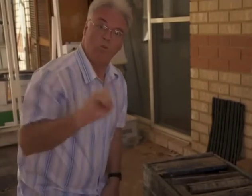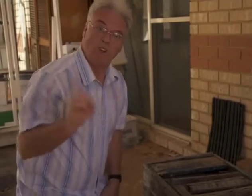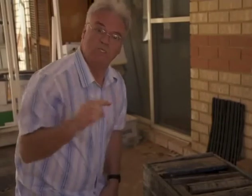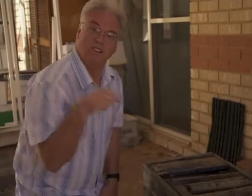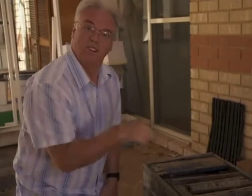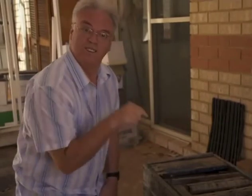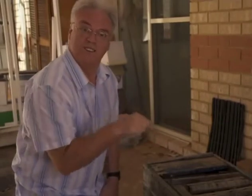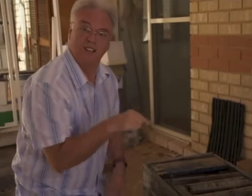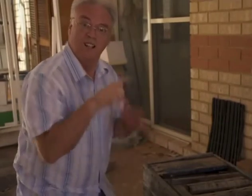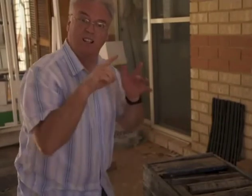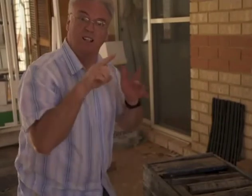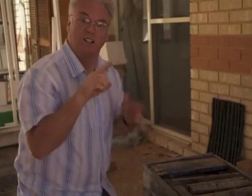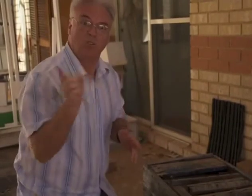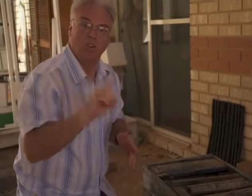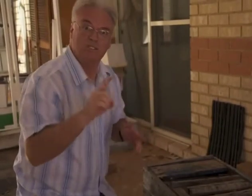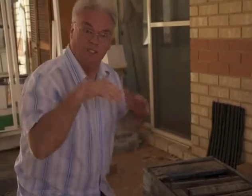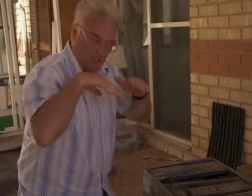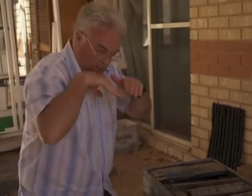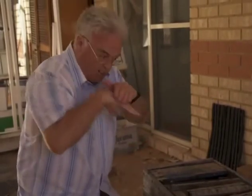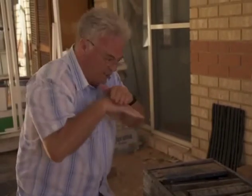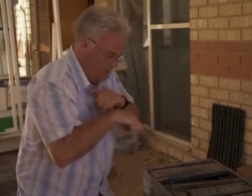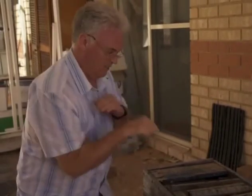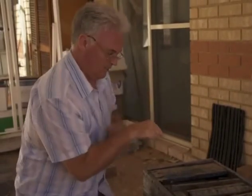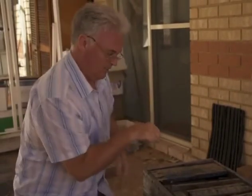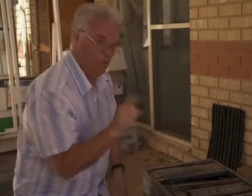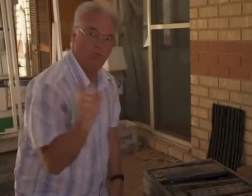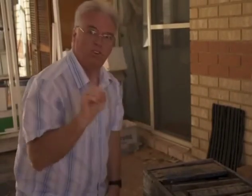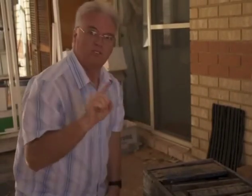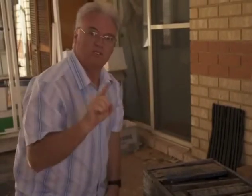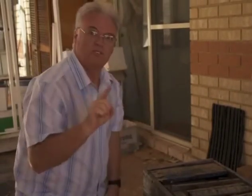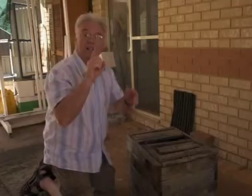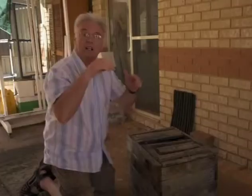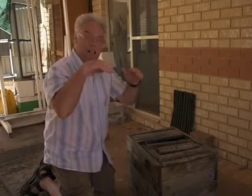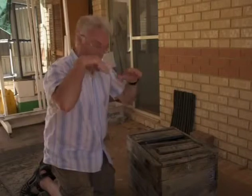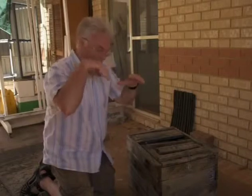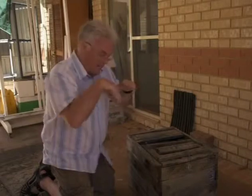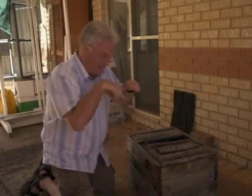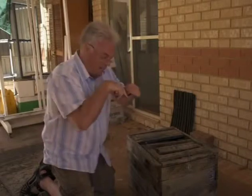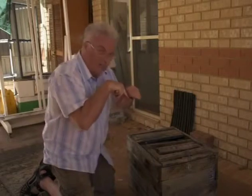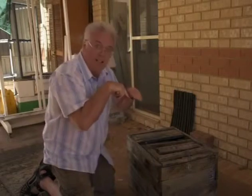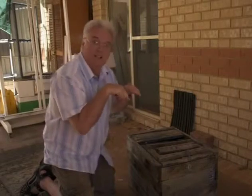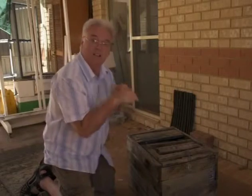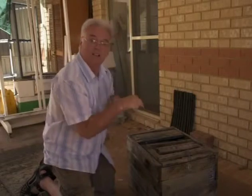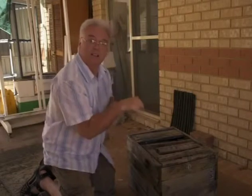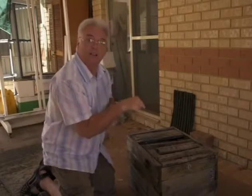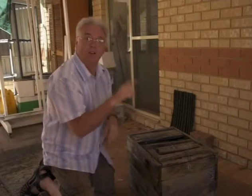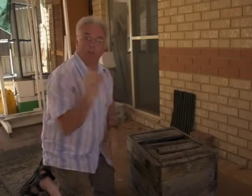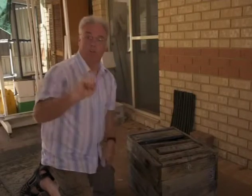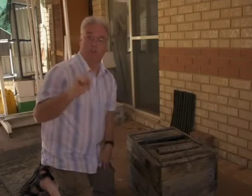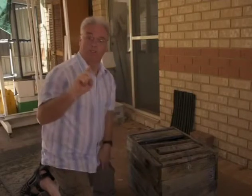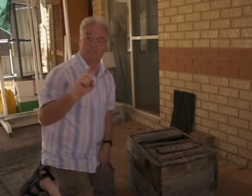This is a box I've made. Do you want to know what's inside? Do you really want to know what's inside the box?